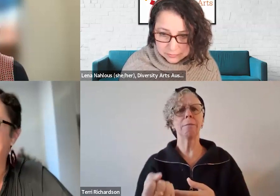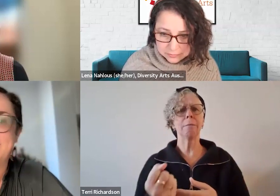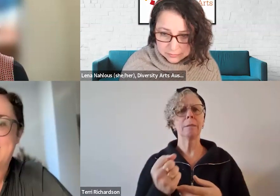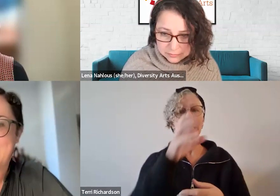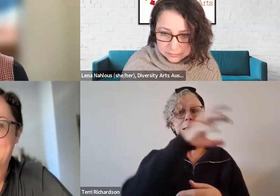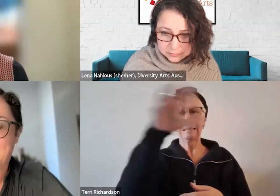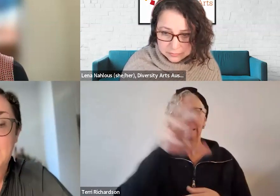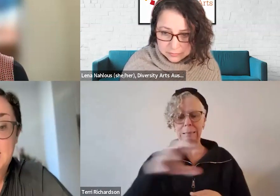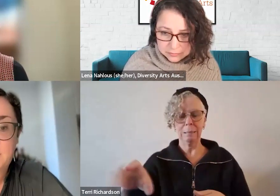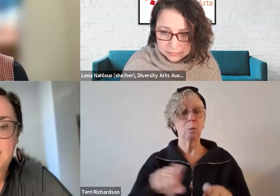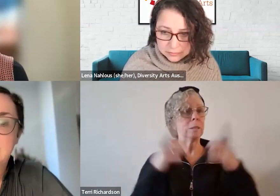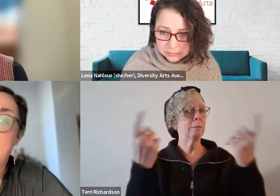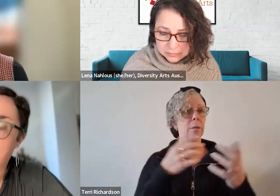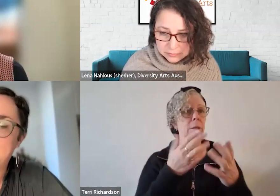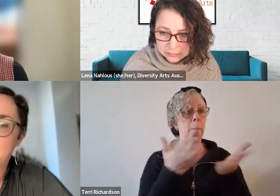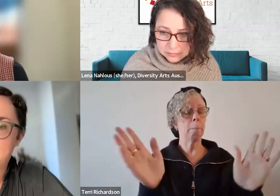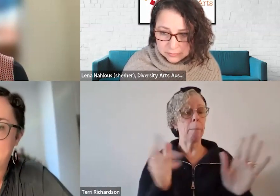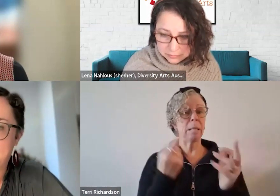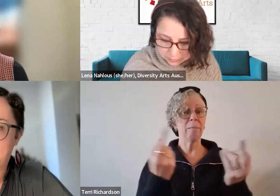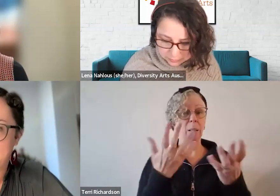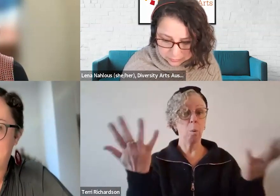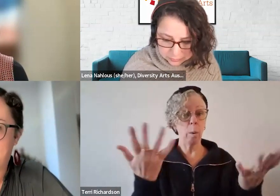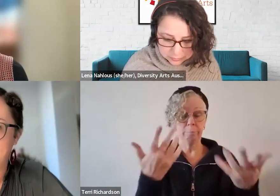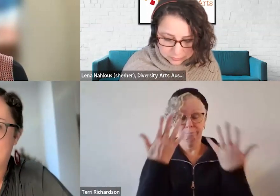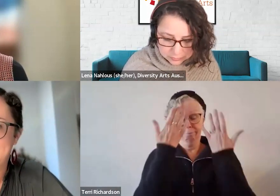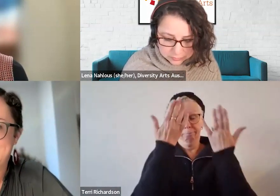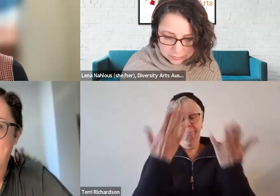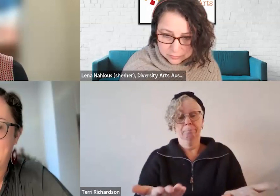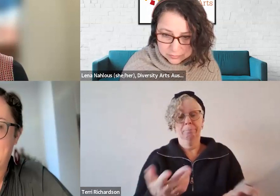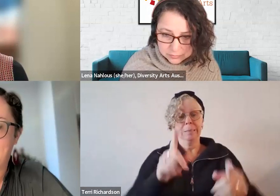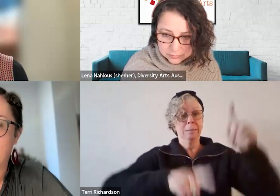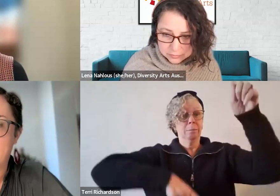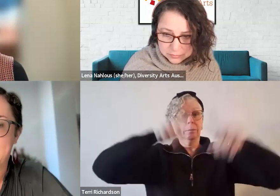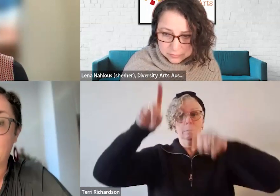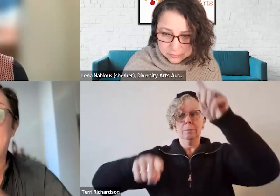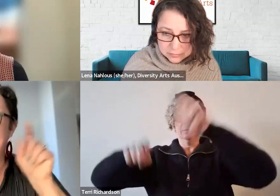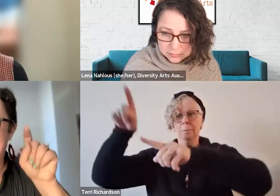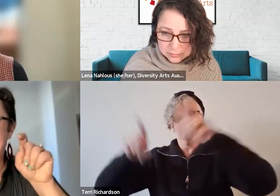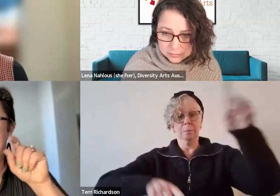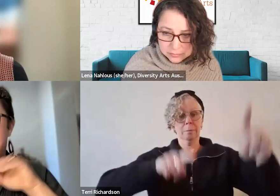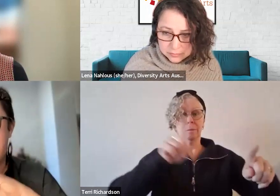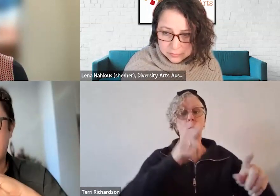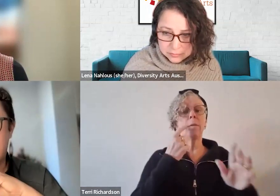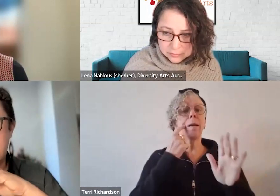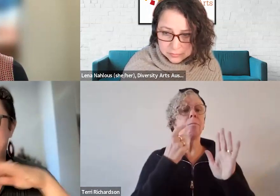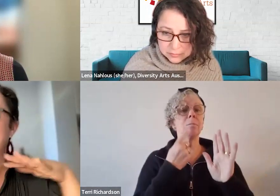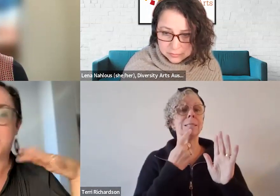which is not publicly available anywhere and which... let me tell you this differs quite significantly from what they recommend as model rules,